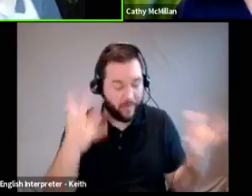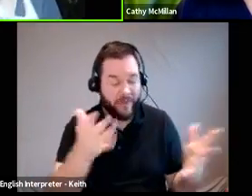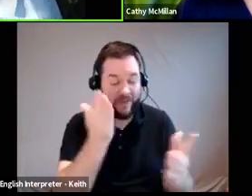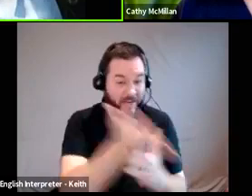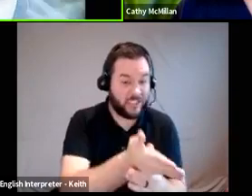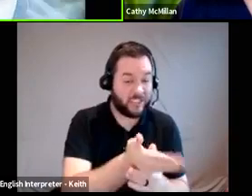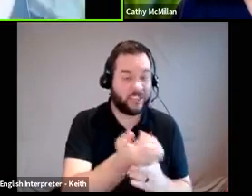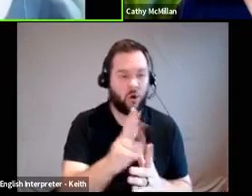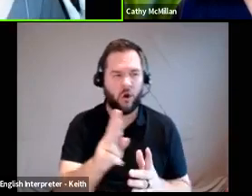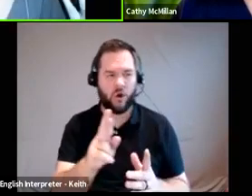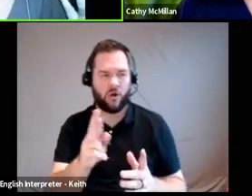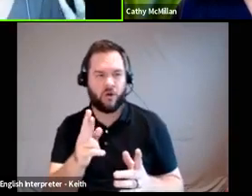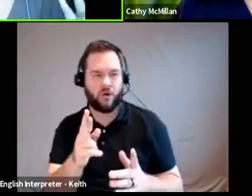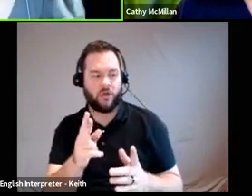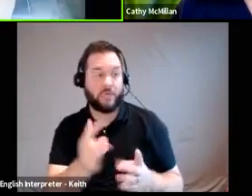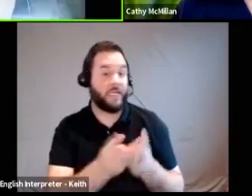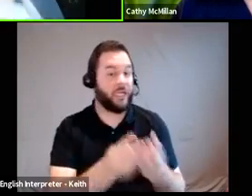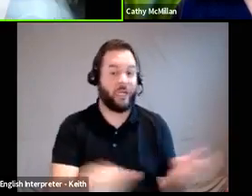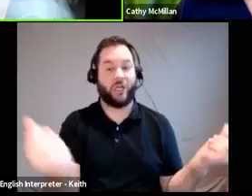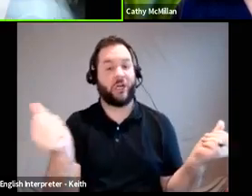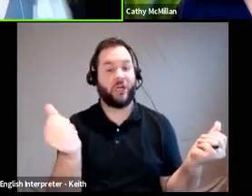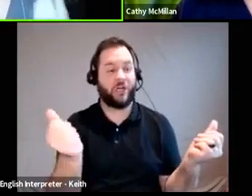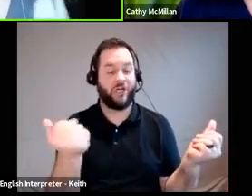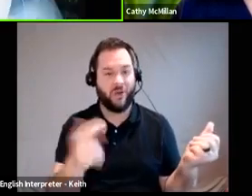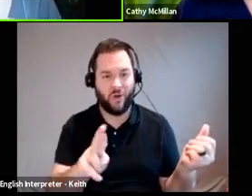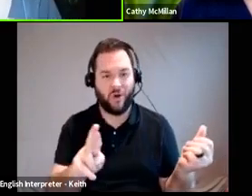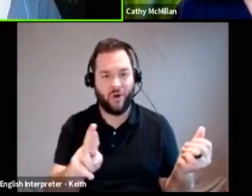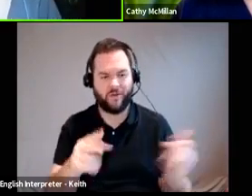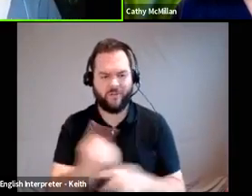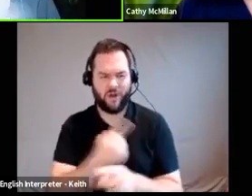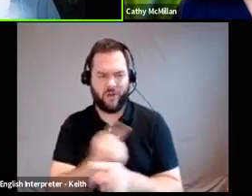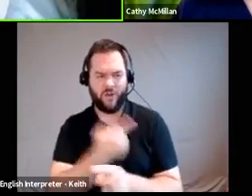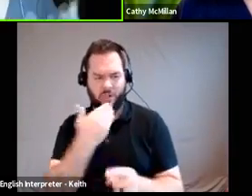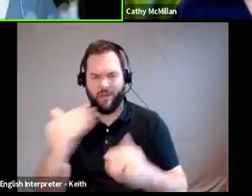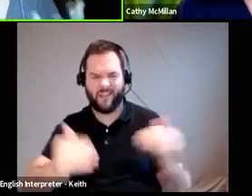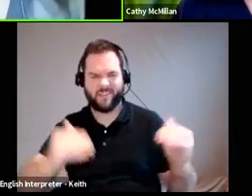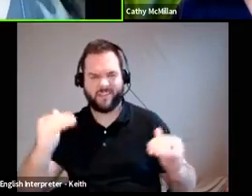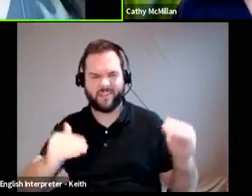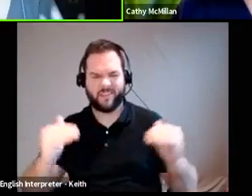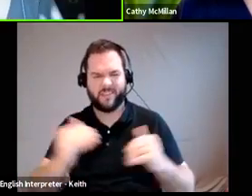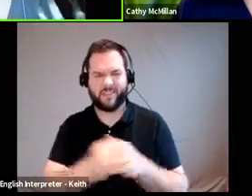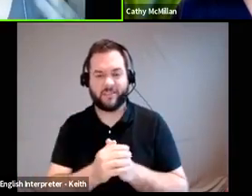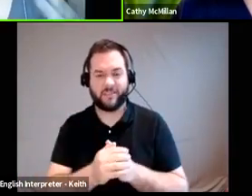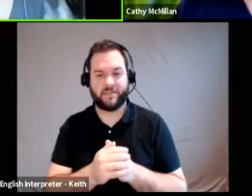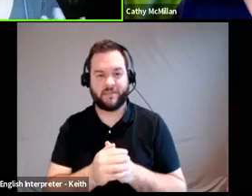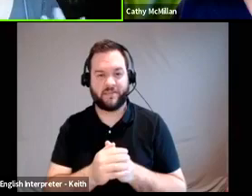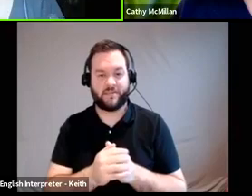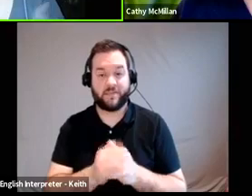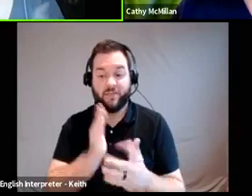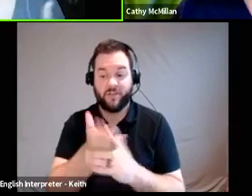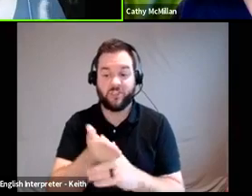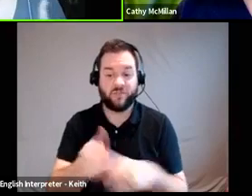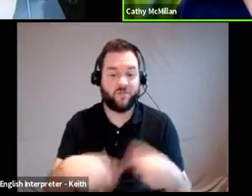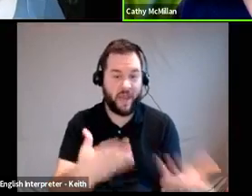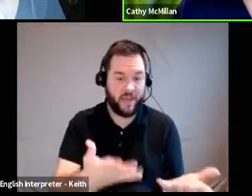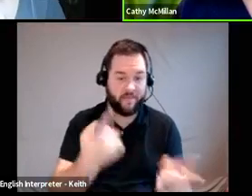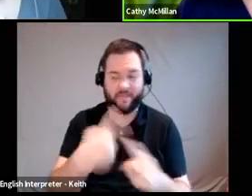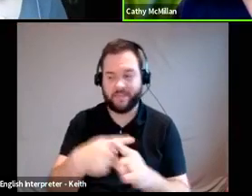interventions like are we really like wanting to like, like cure this or something that it's not curable. e but we can help e but we can help was interventions